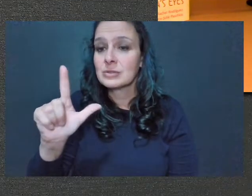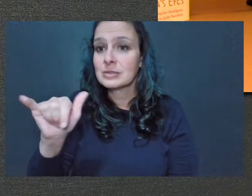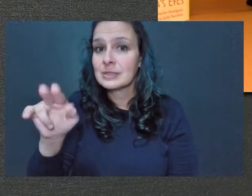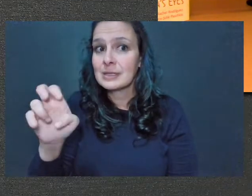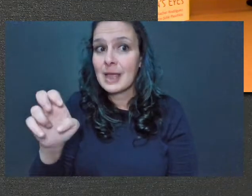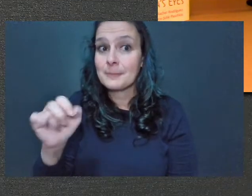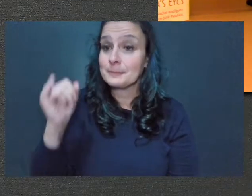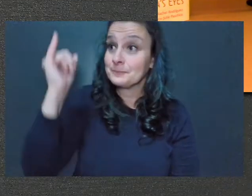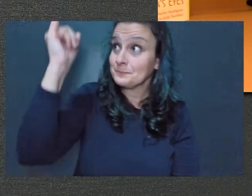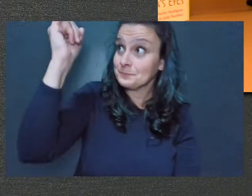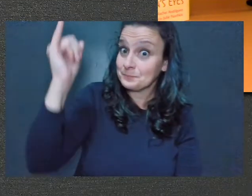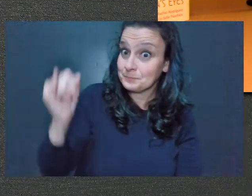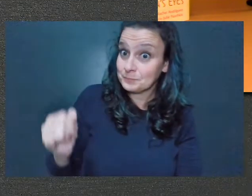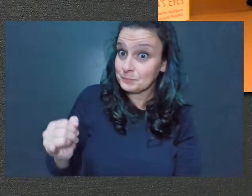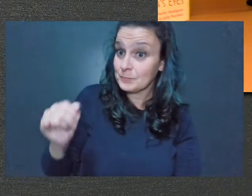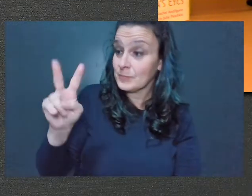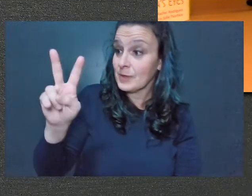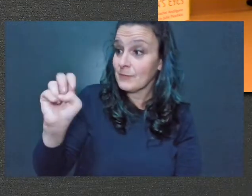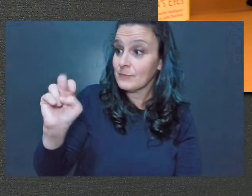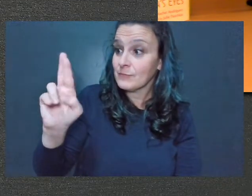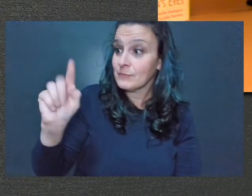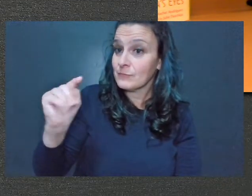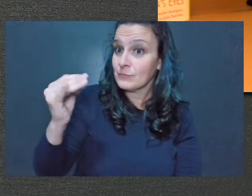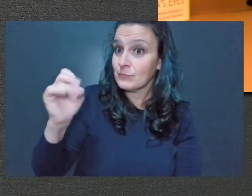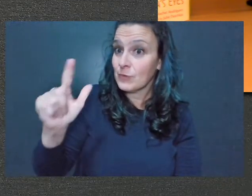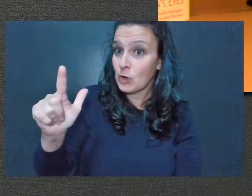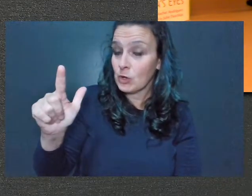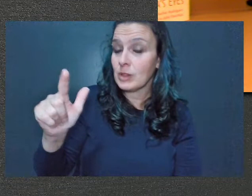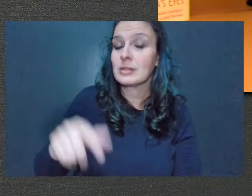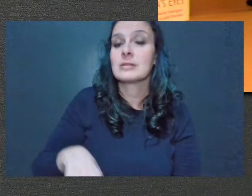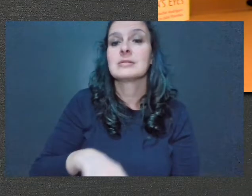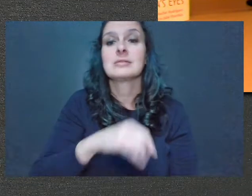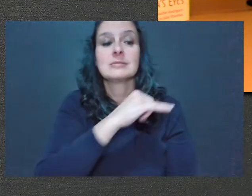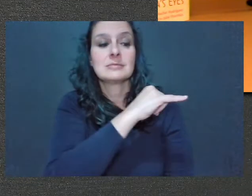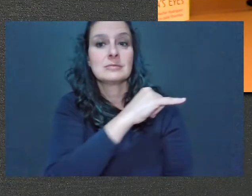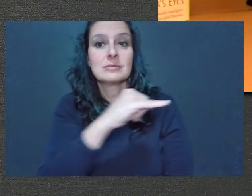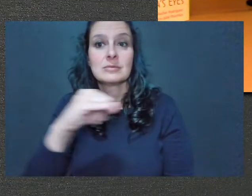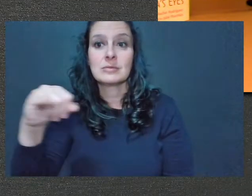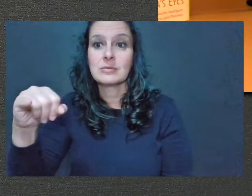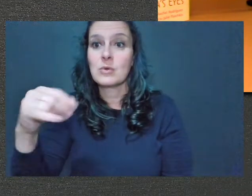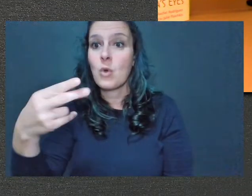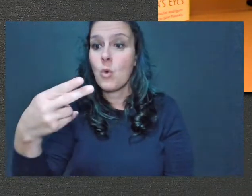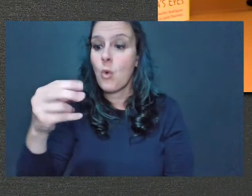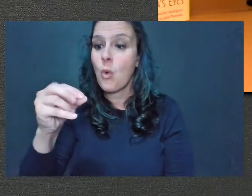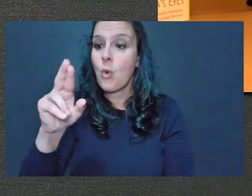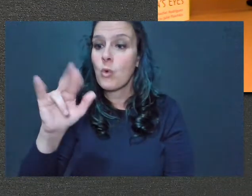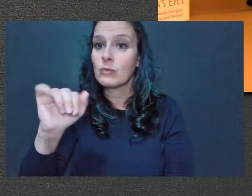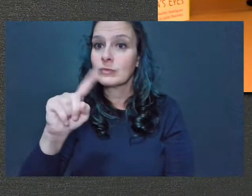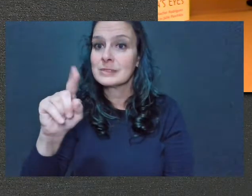straight vertical, straight horizontal. What other kind of lines?